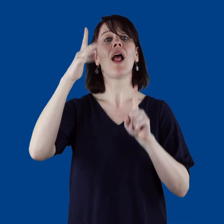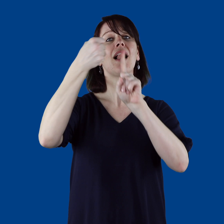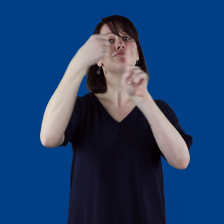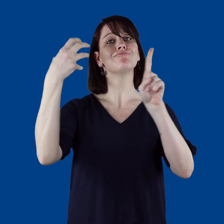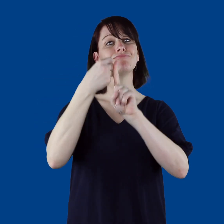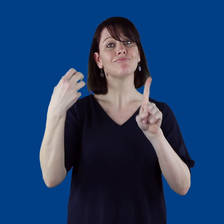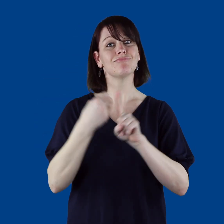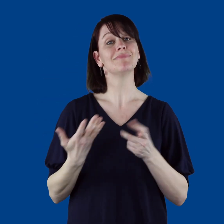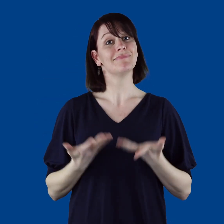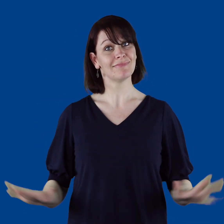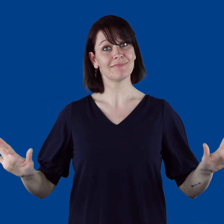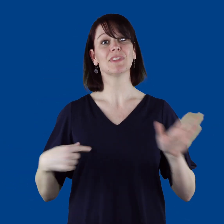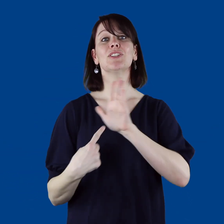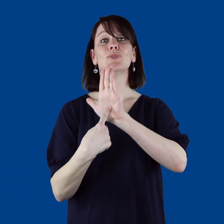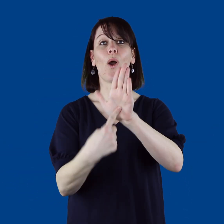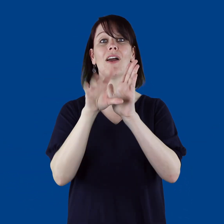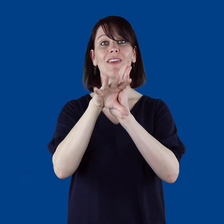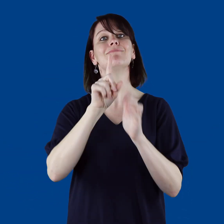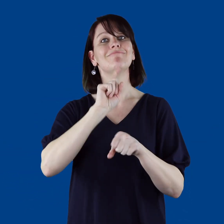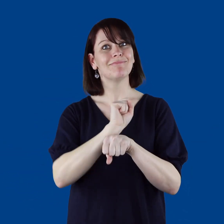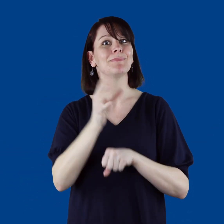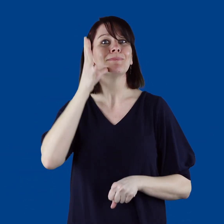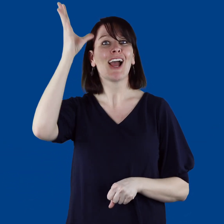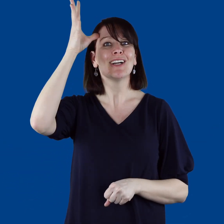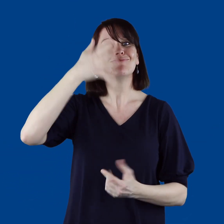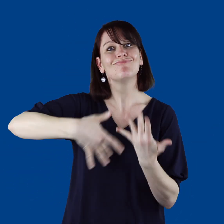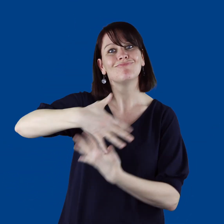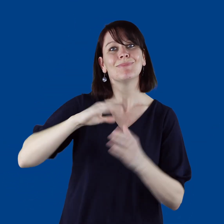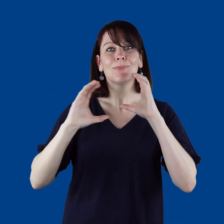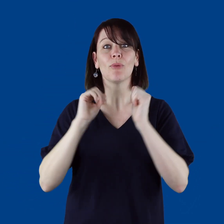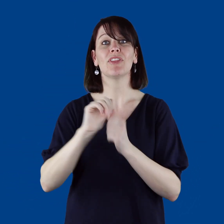First, I'll explain each strategy, then I'll show you videos of actual parents implementing